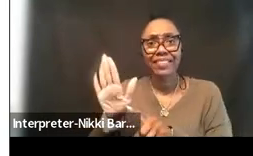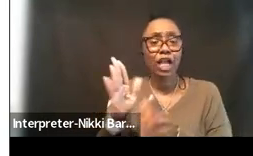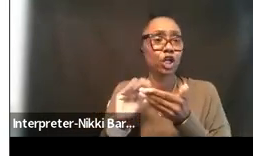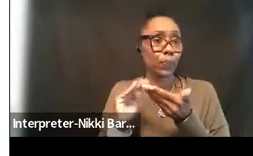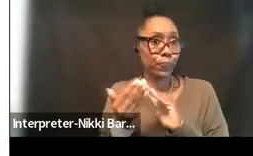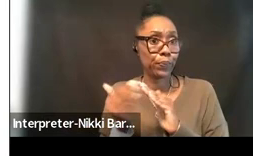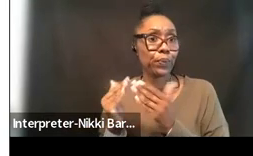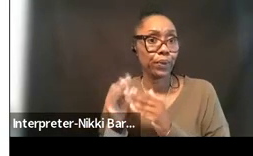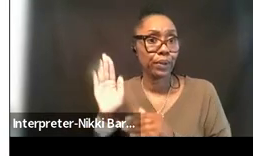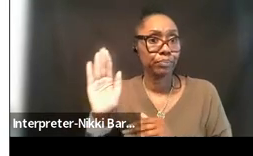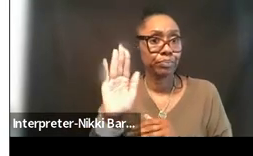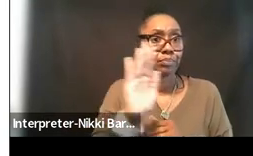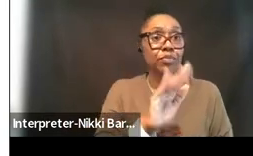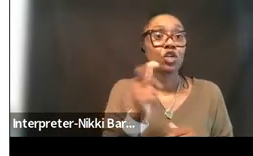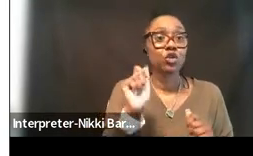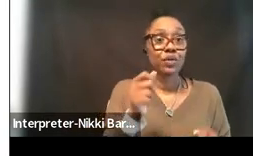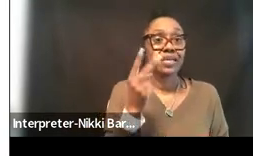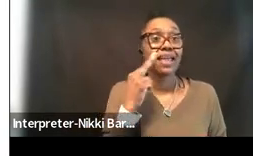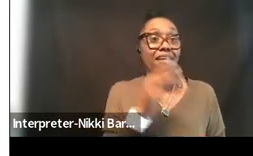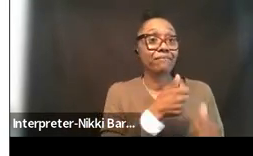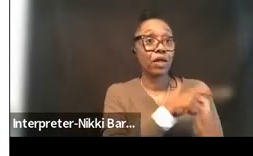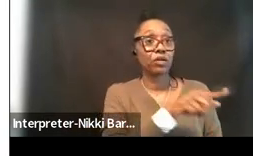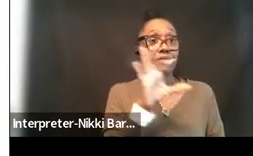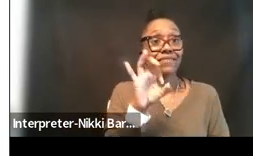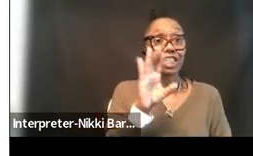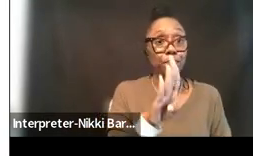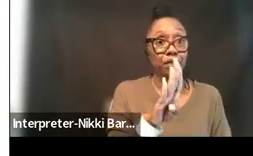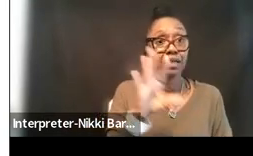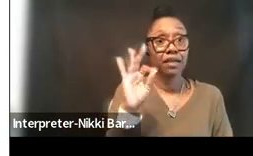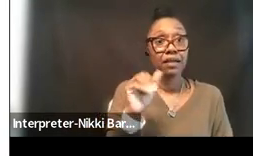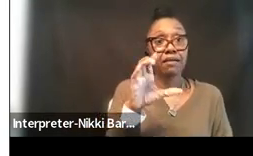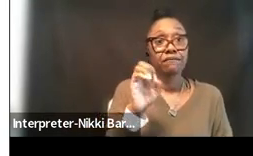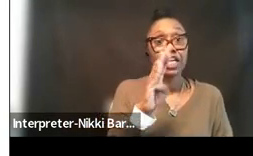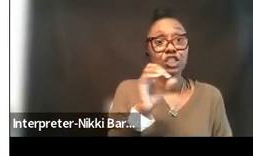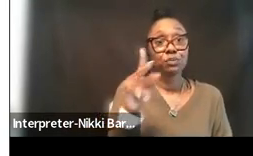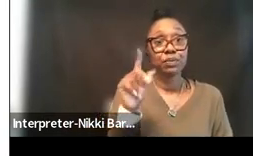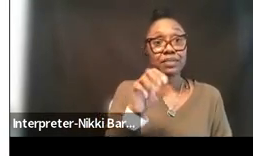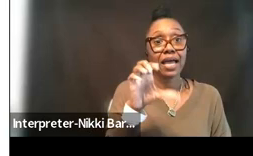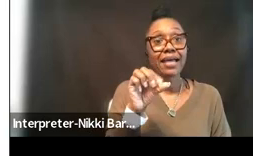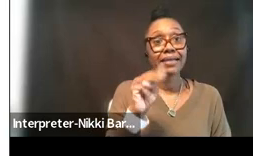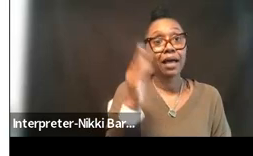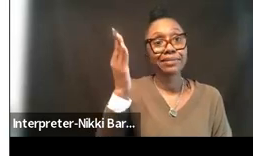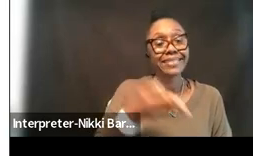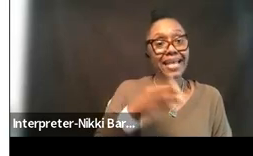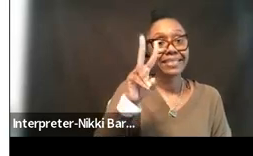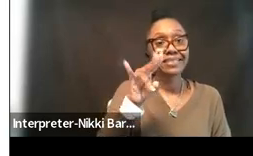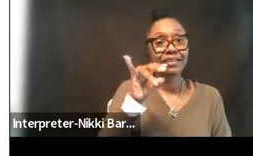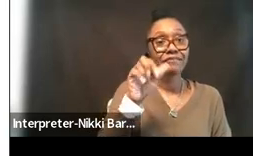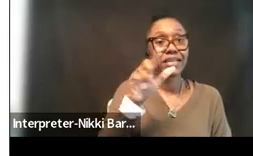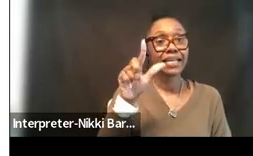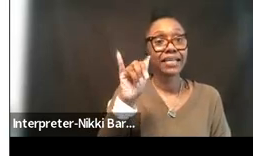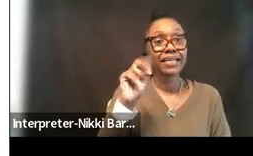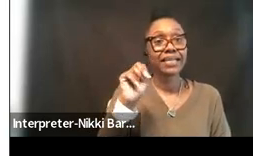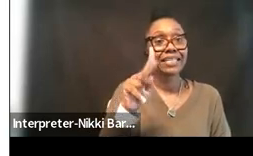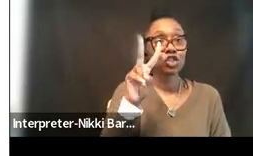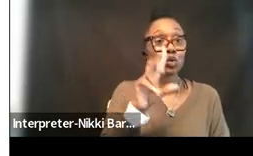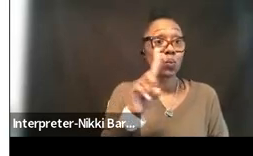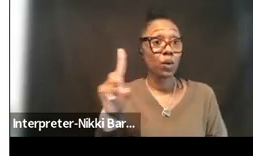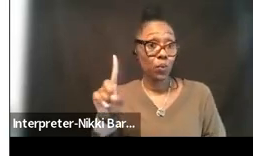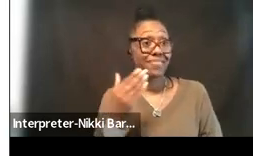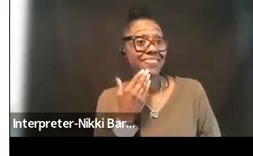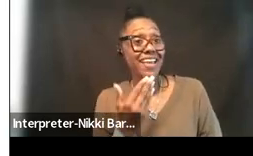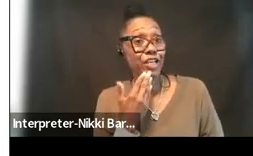And you can also follow us on Facebook or@facebook.com flash V link 2 1 one. I just wanna thank you all so much for having me here today.